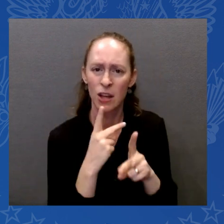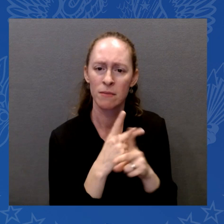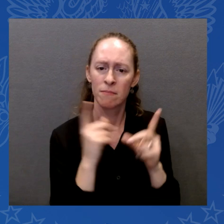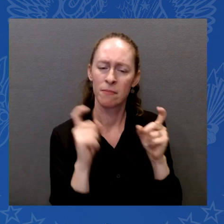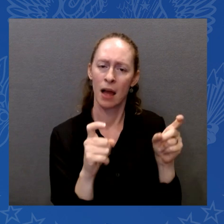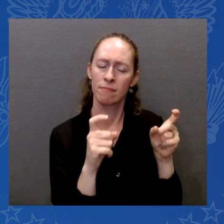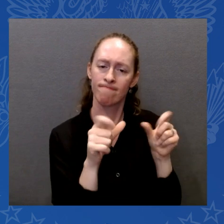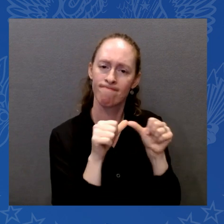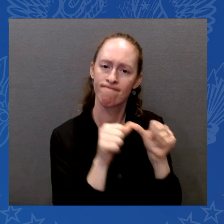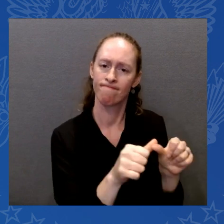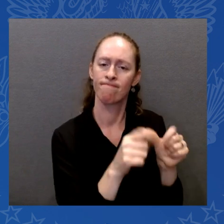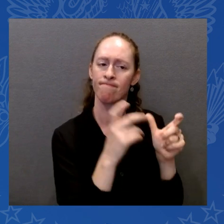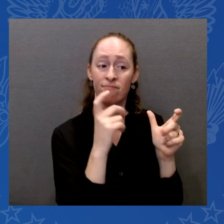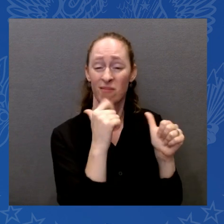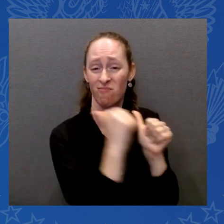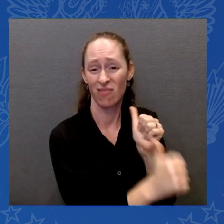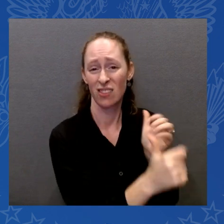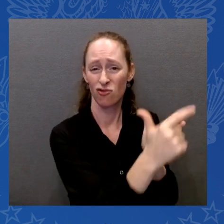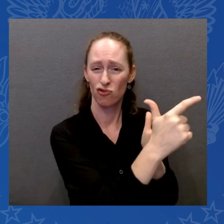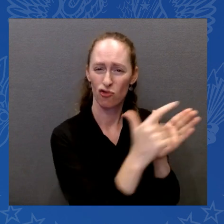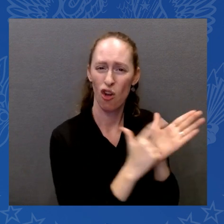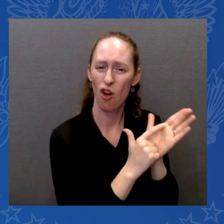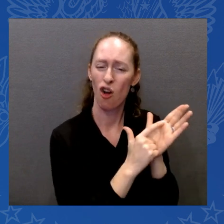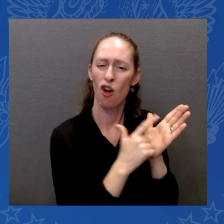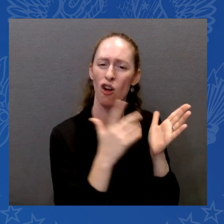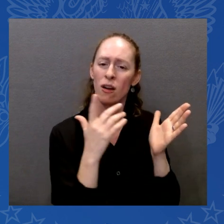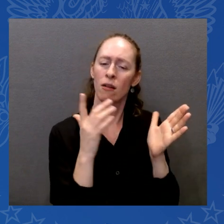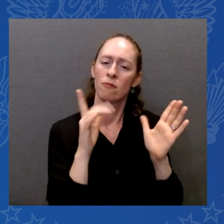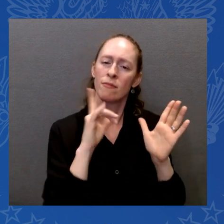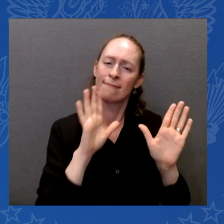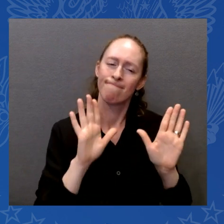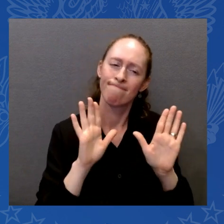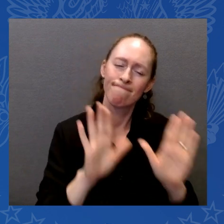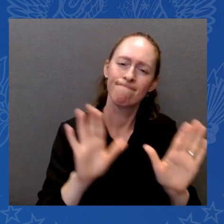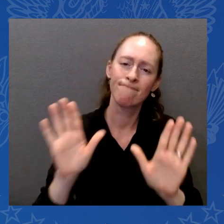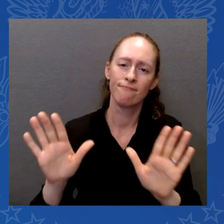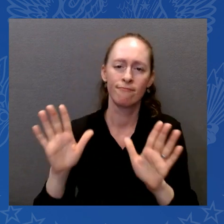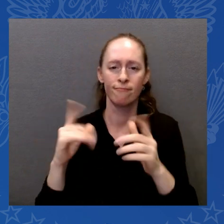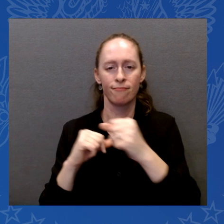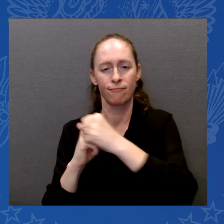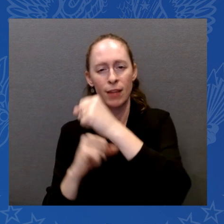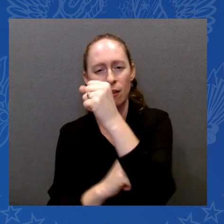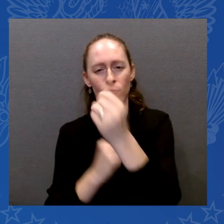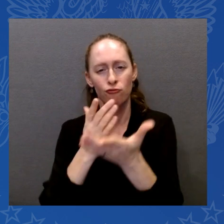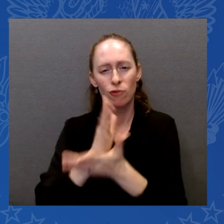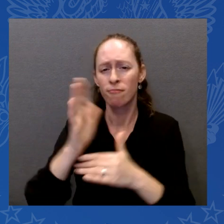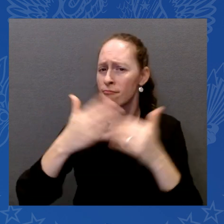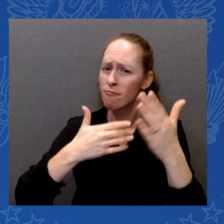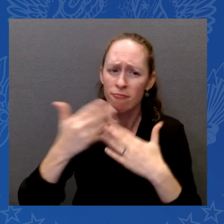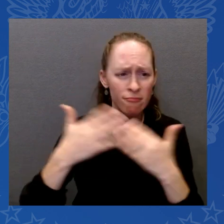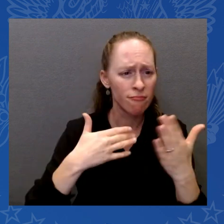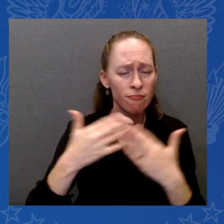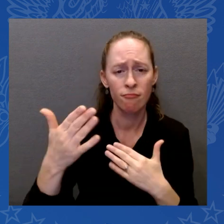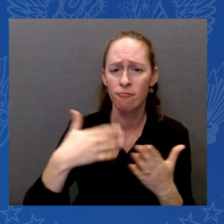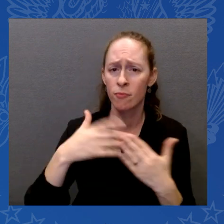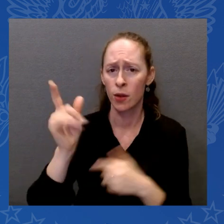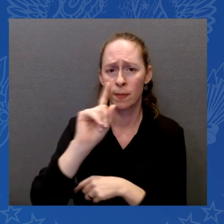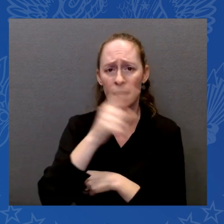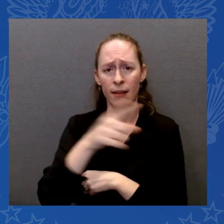no matter where they live. There are no safe states. There are no sanctuary cities.